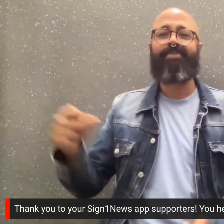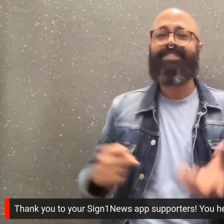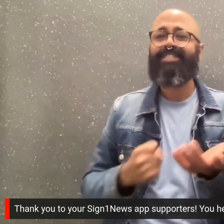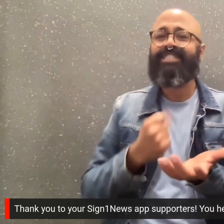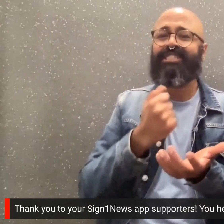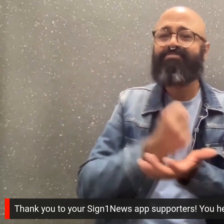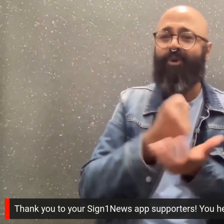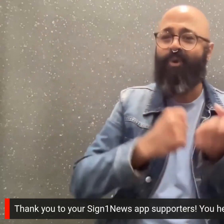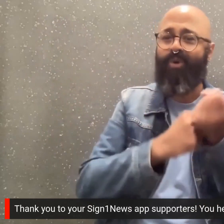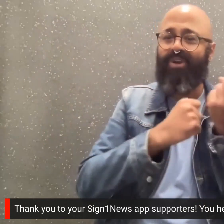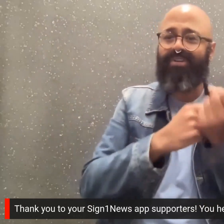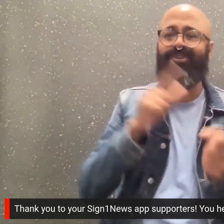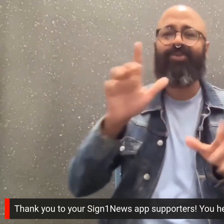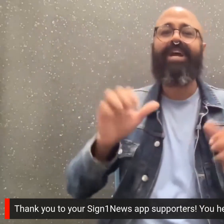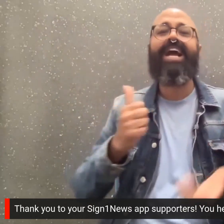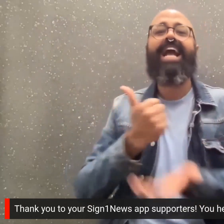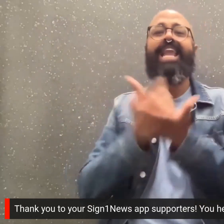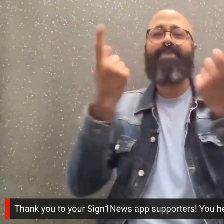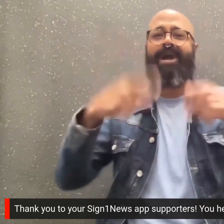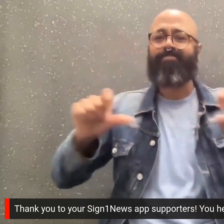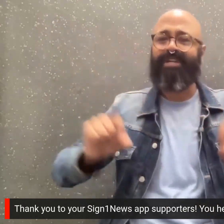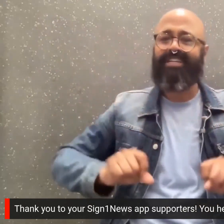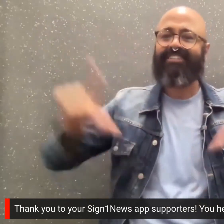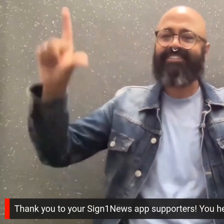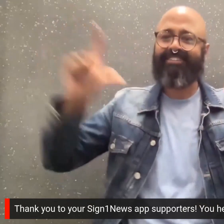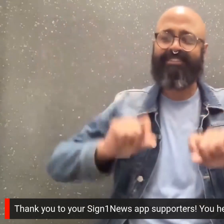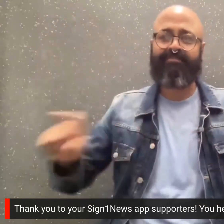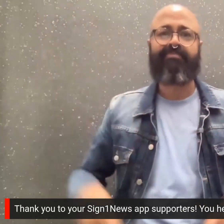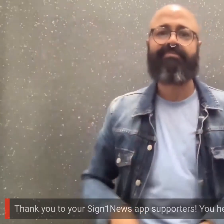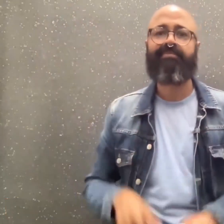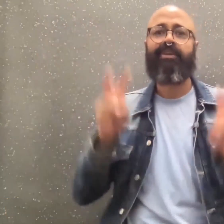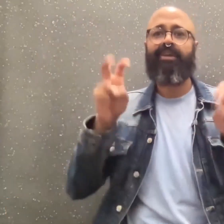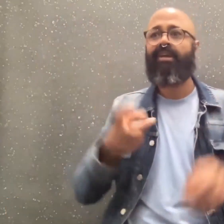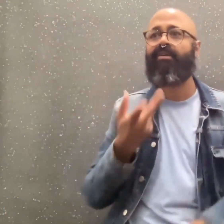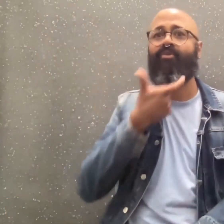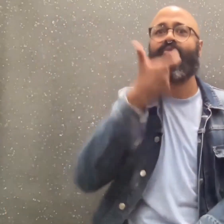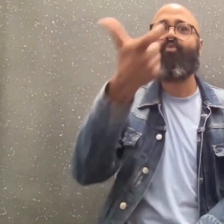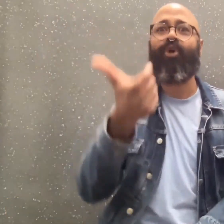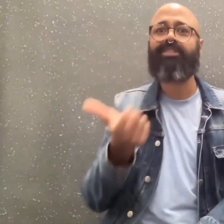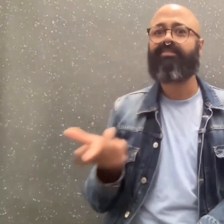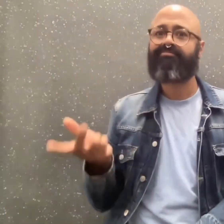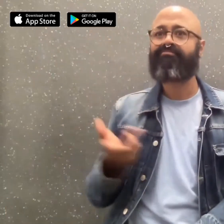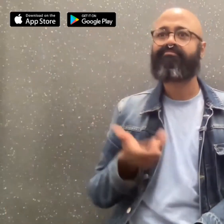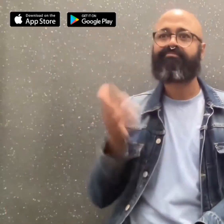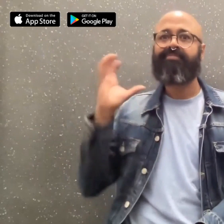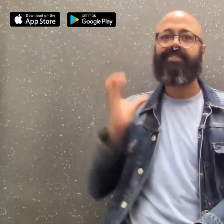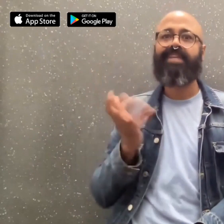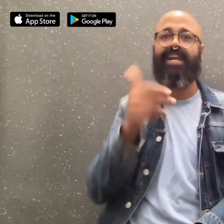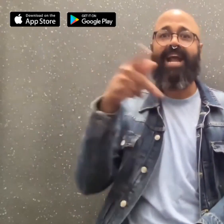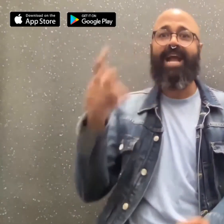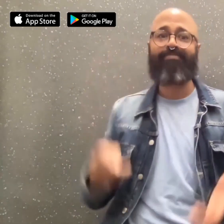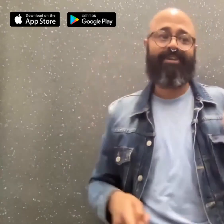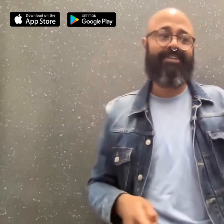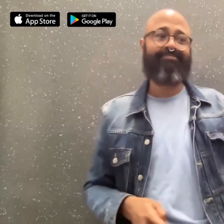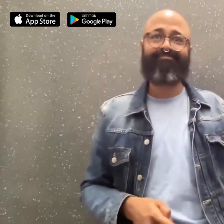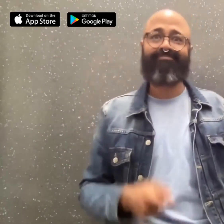You help make this broadcast happen. You can download the Sign One News app by heading to the app store